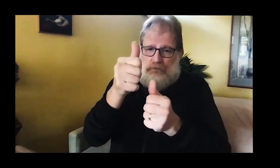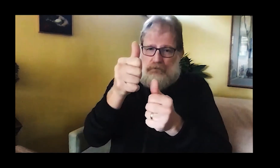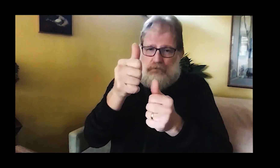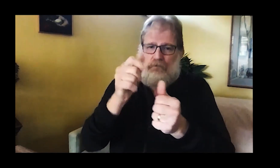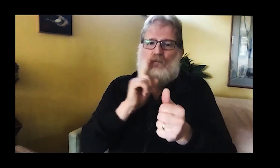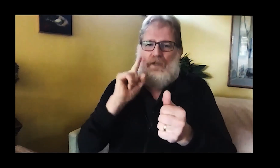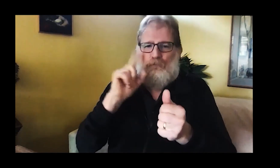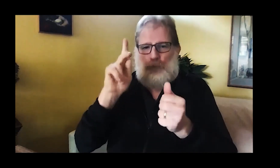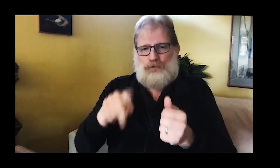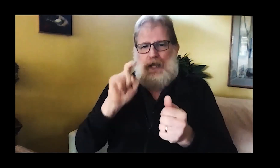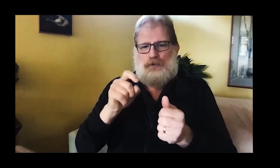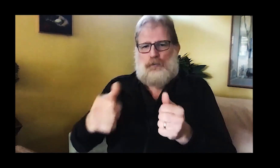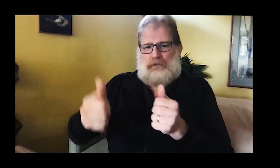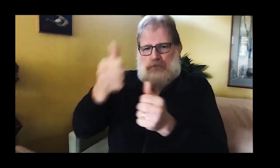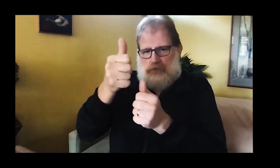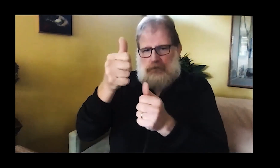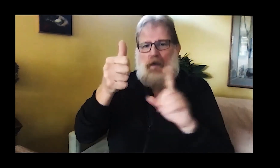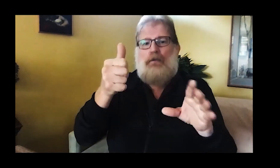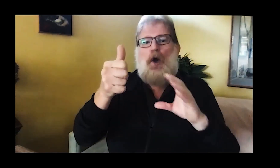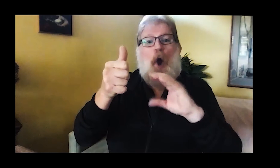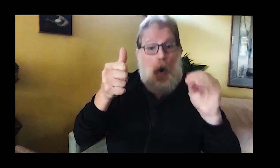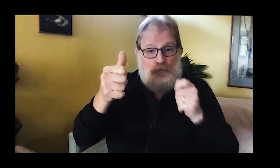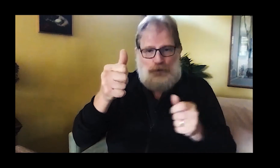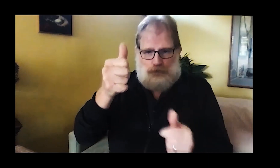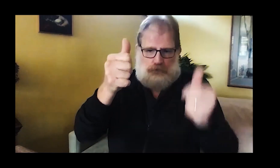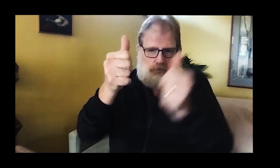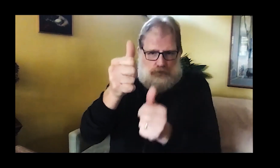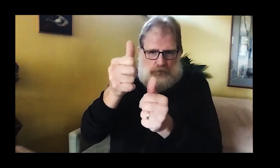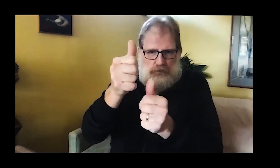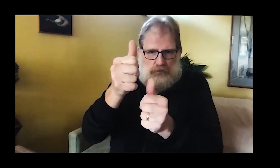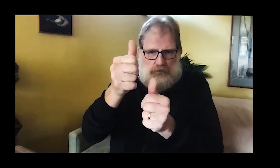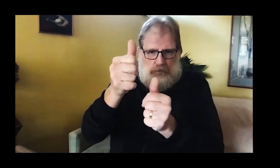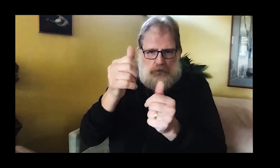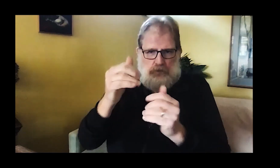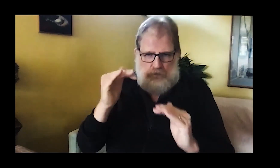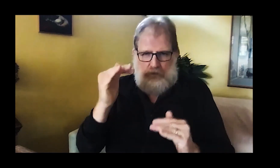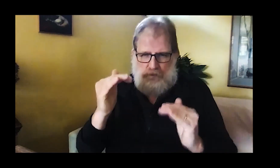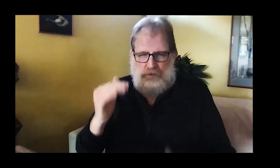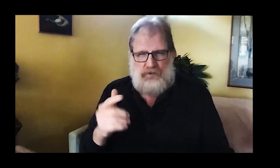unequal relationship with the Deaf director slightly above the hearing co-director.